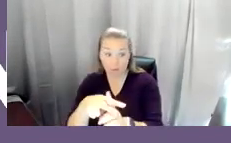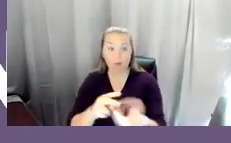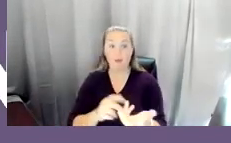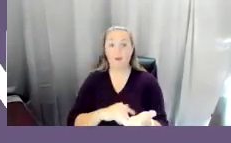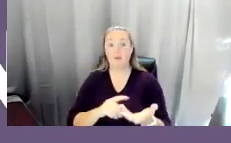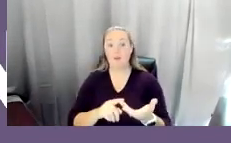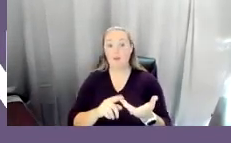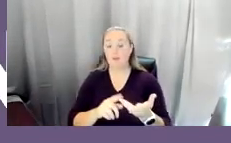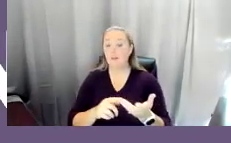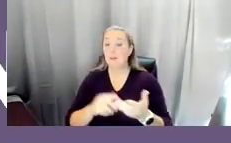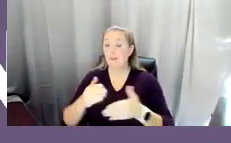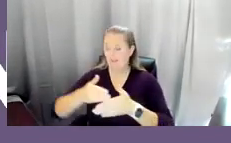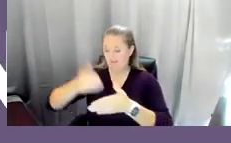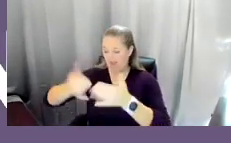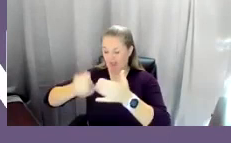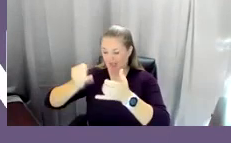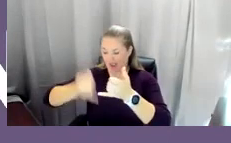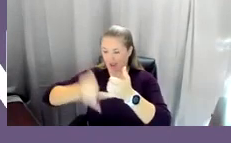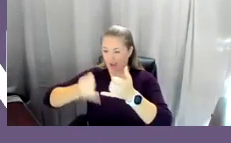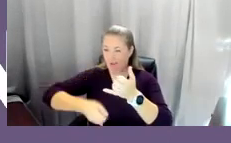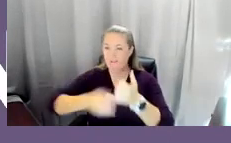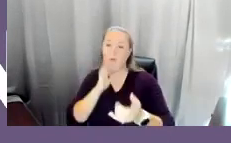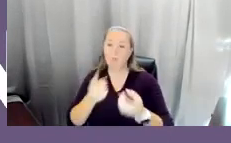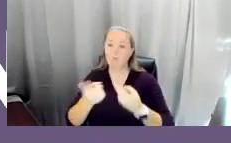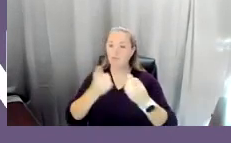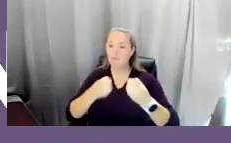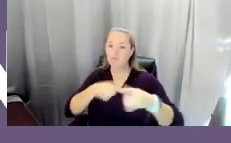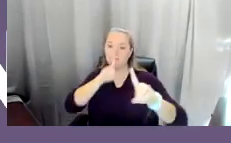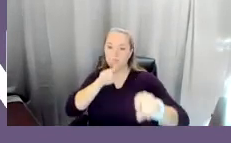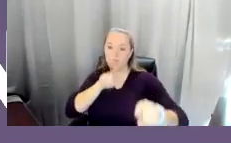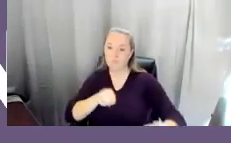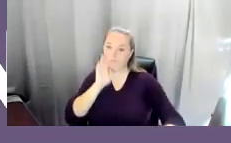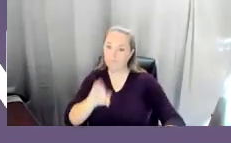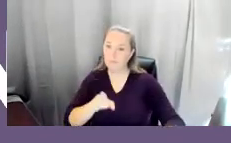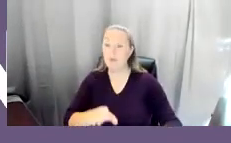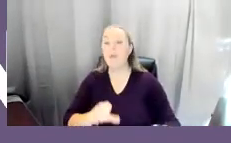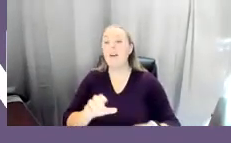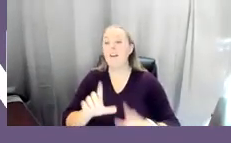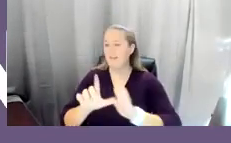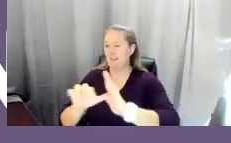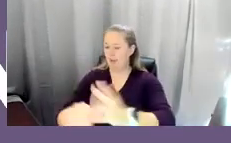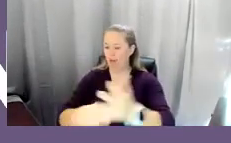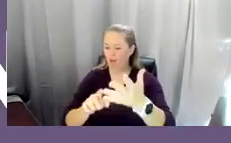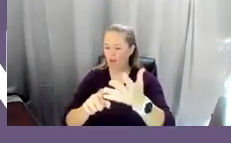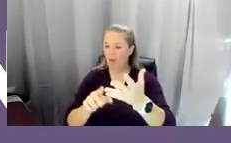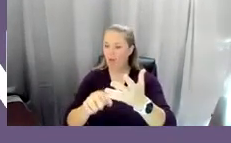THAT WERE HAVING THIS BIDDERS CONFERENCE FOR AND THEM WILL TOUCH ON APPLICATION ASSISTANCE AND GO OVER THE DETAILS OF ZOOM GRANTS AND HOW TO APPLY AND THEN THERE WILL